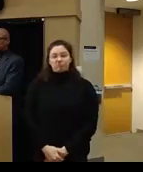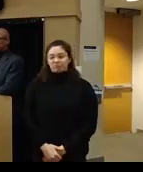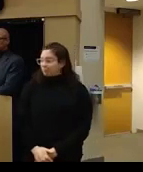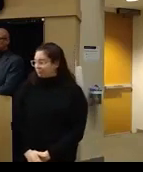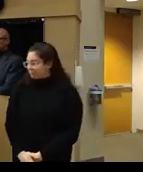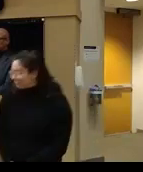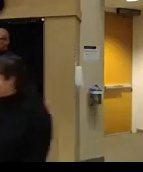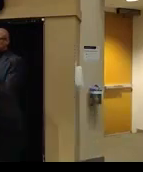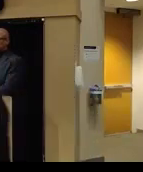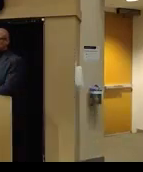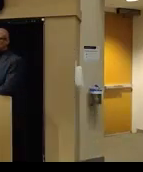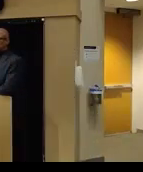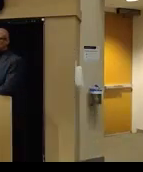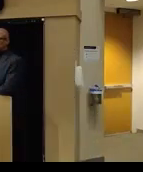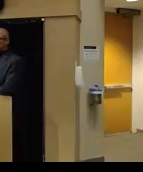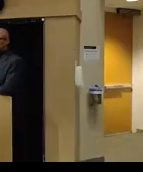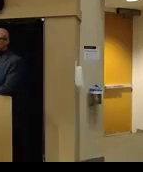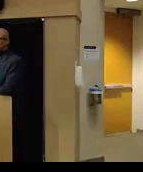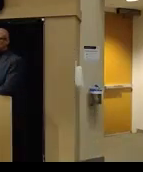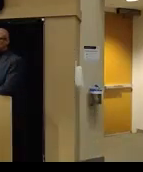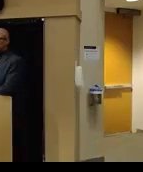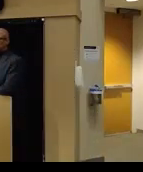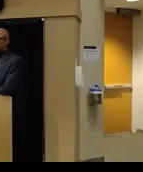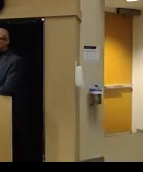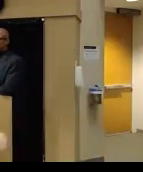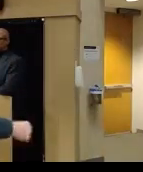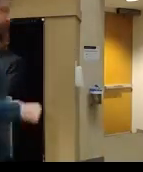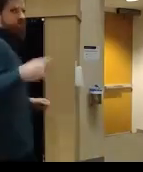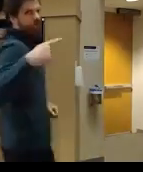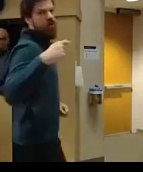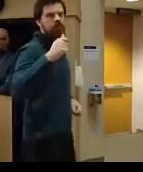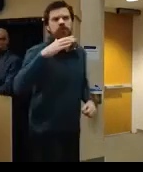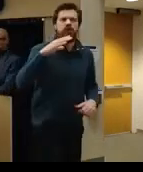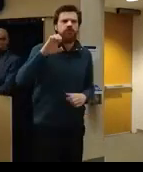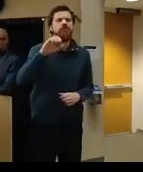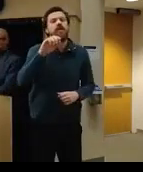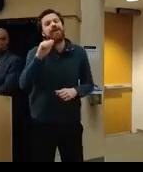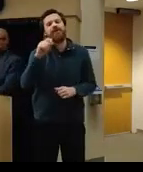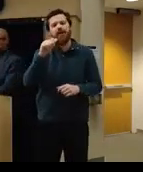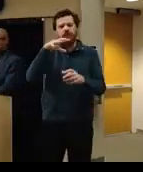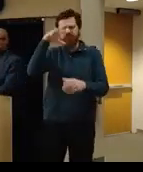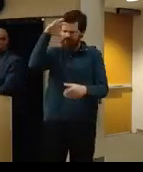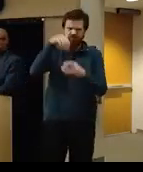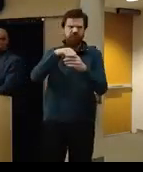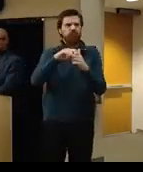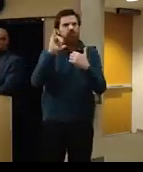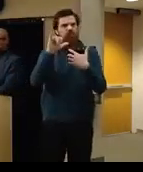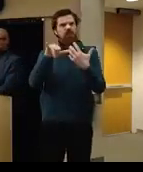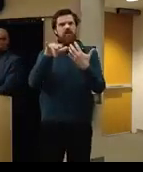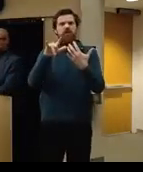APA has been instrumental in perpetuating this destructive hegemonic war against African people